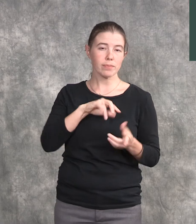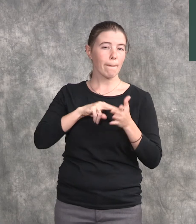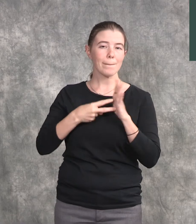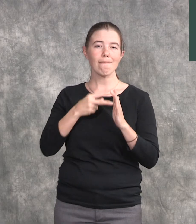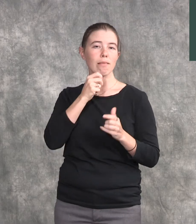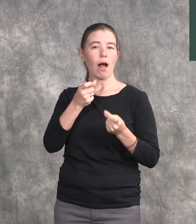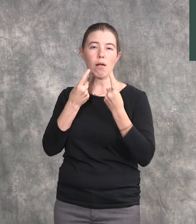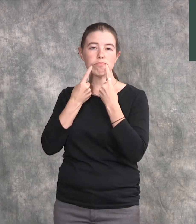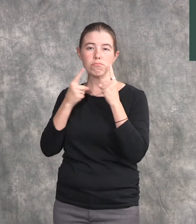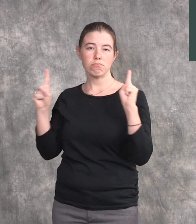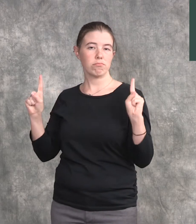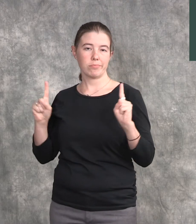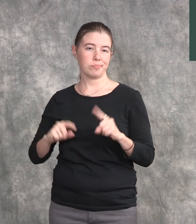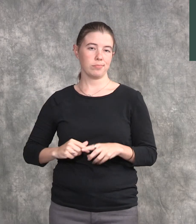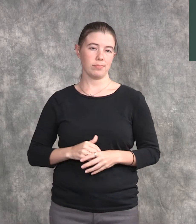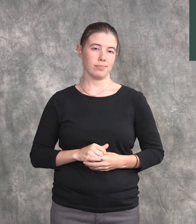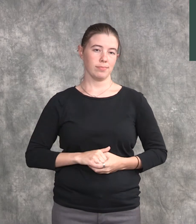If not, then it's not effective.